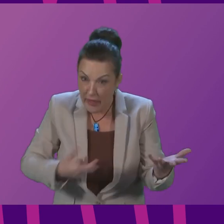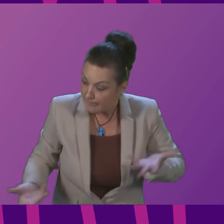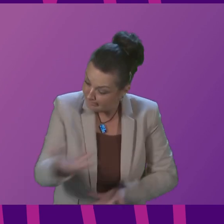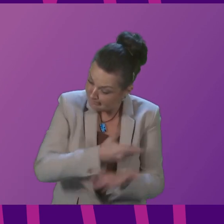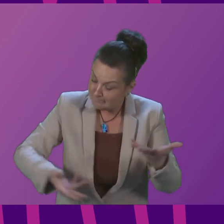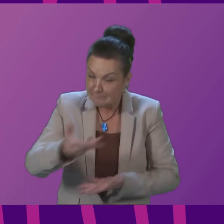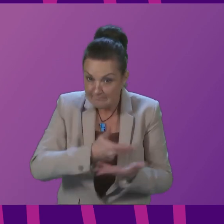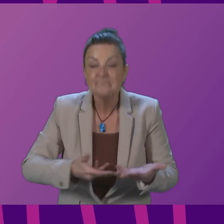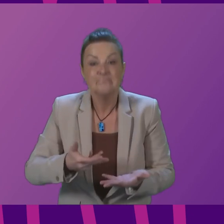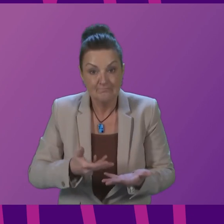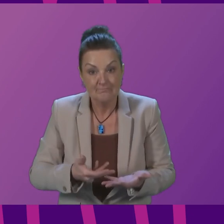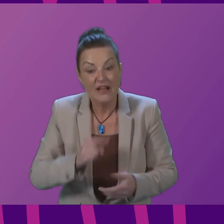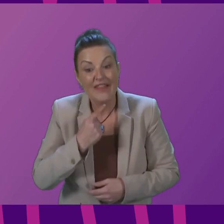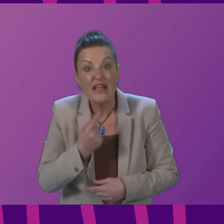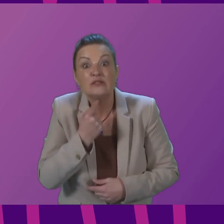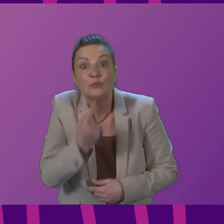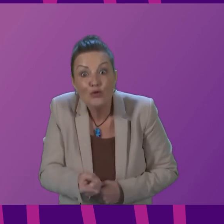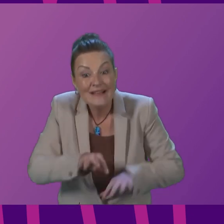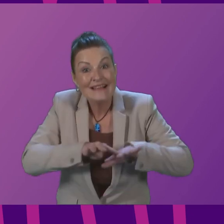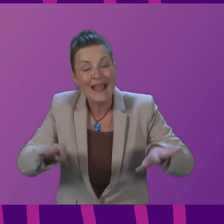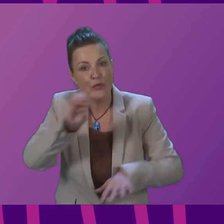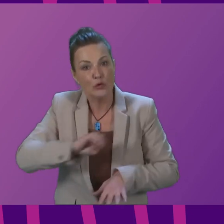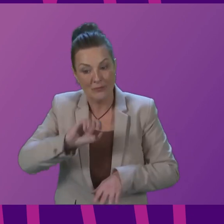On 9 October—the very next day—Transport Scotland narrates to CMAL— This is the third time.